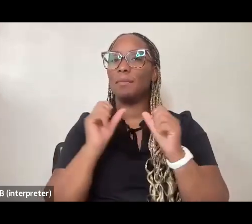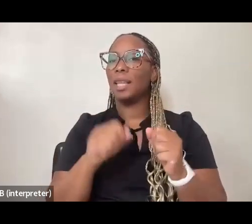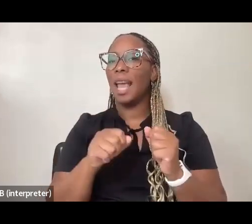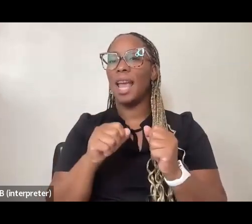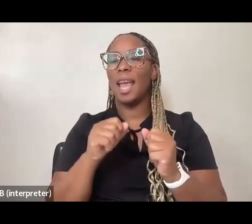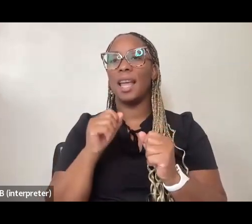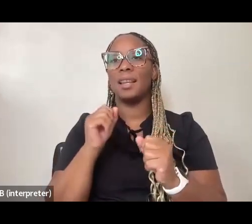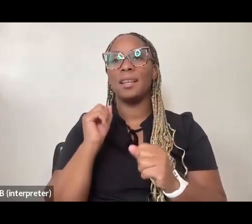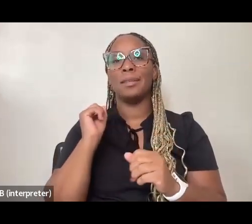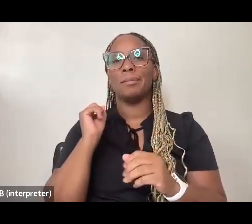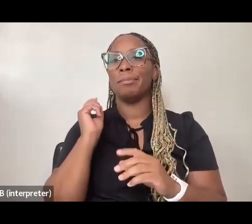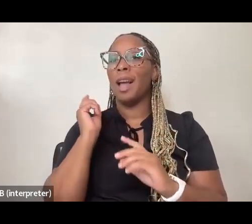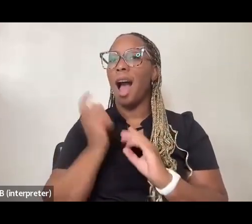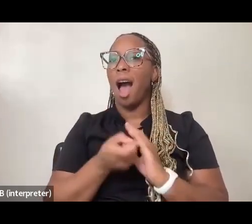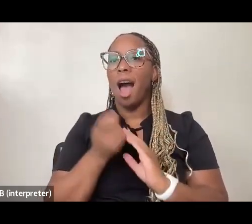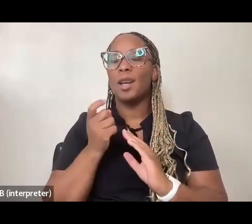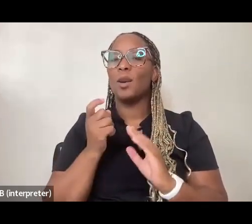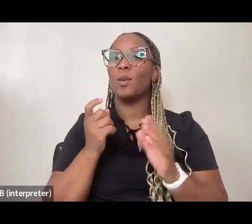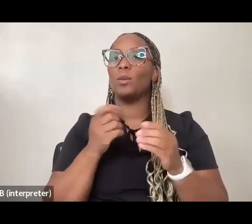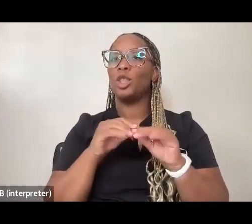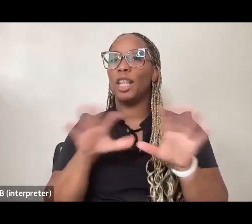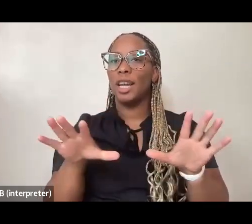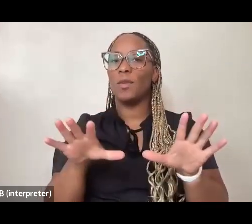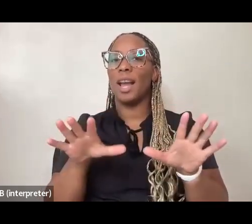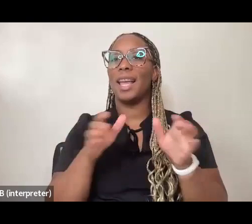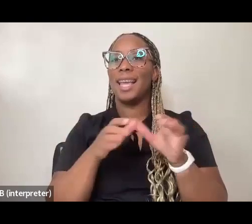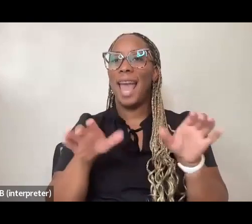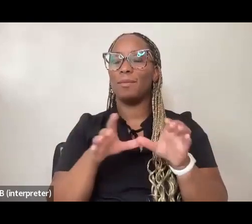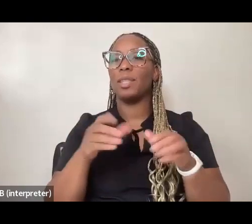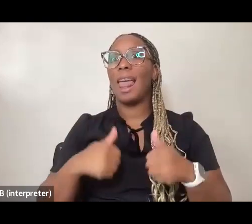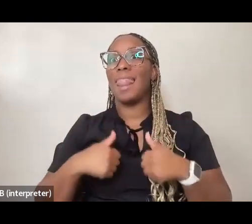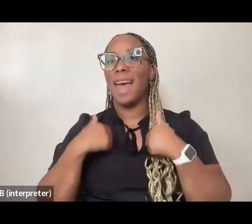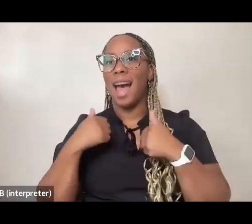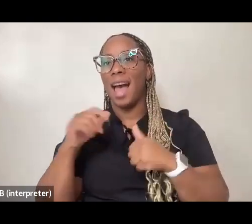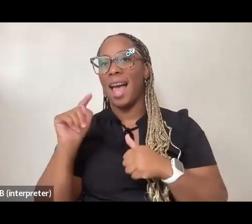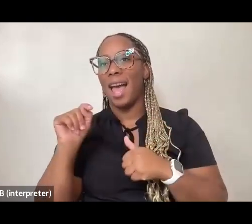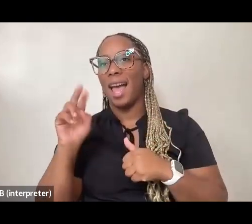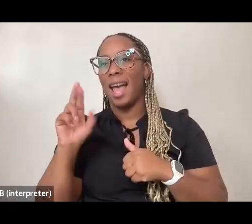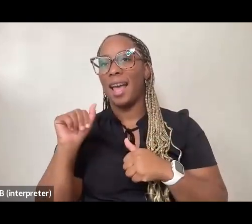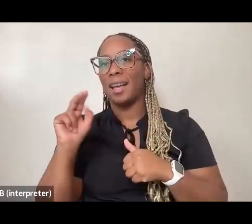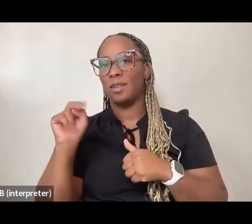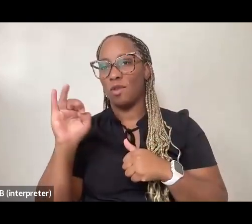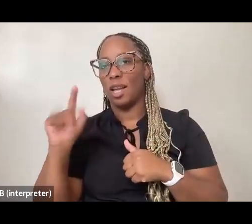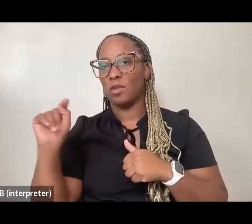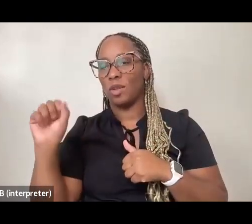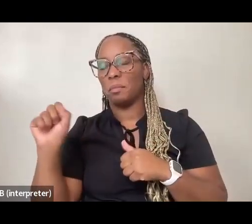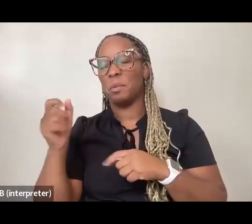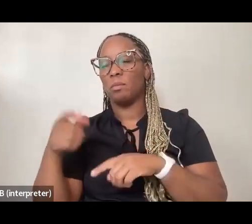captions and transcripts, live captions and transcripts. We will start with captions and get to transcripts a little